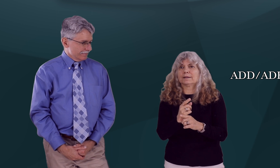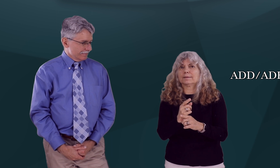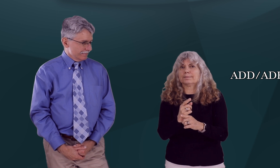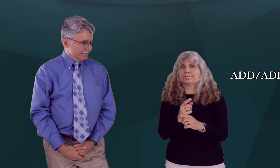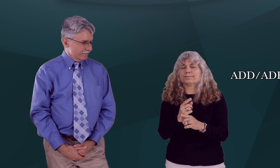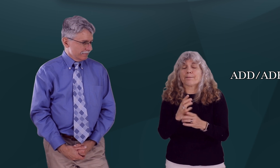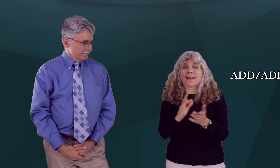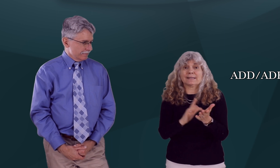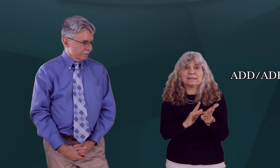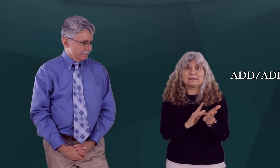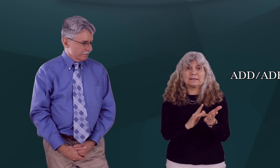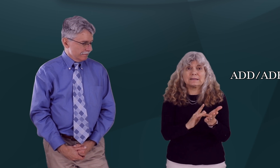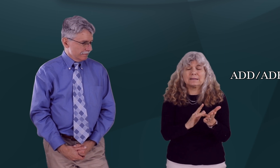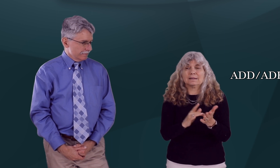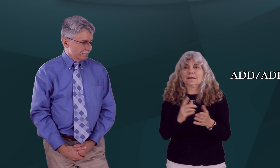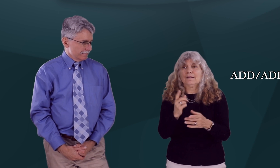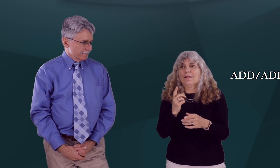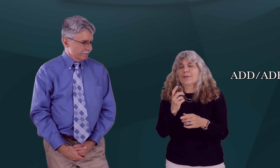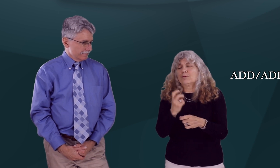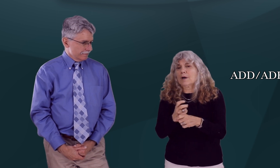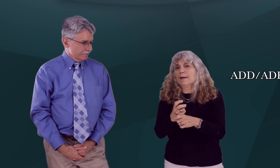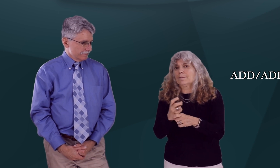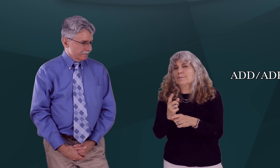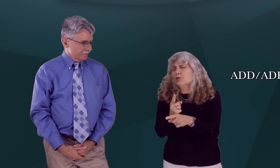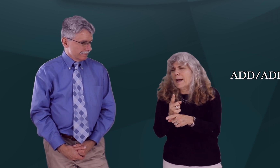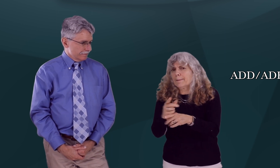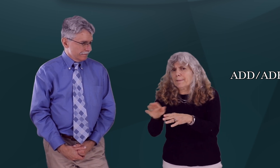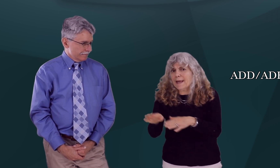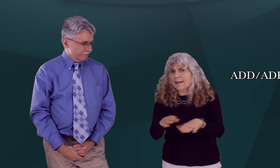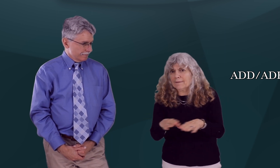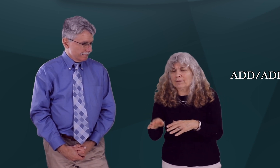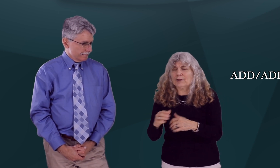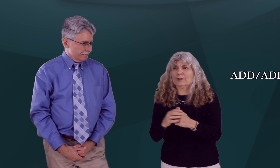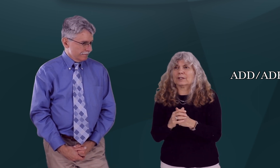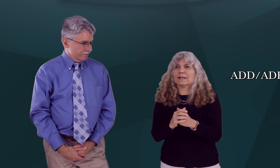It can be challenging trying to find the right medication or behavior management